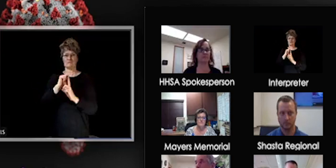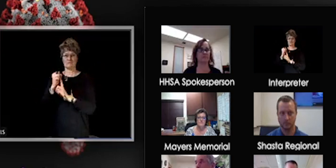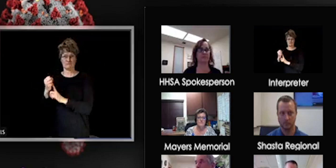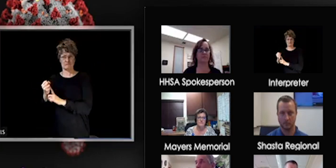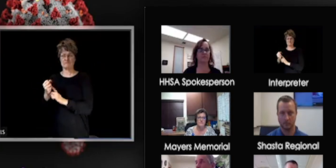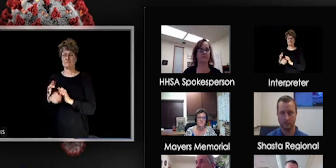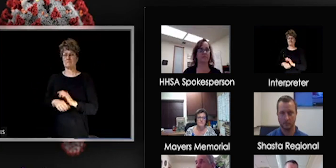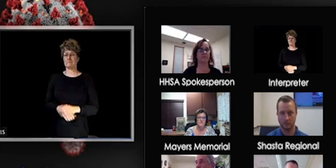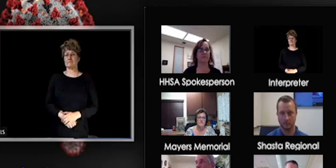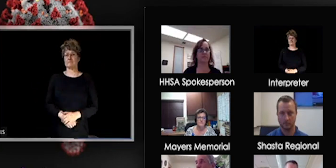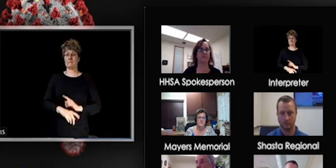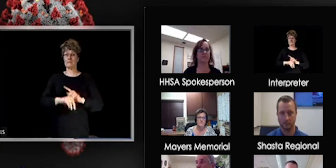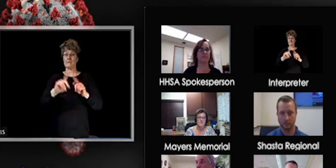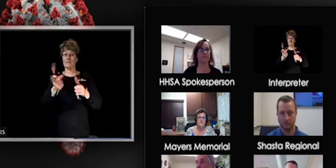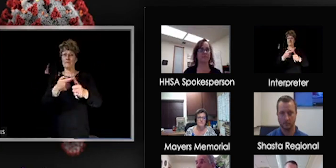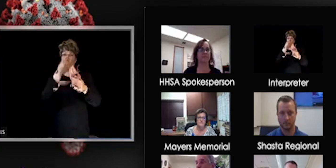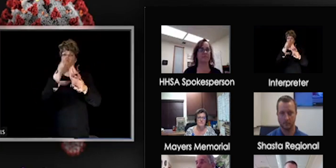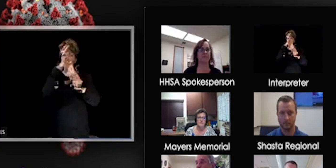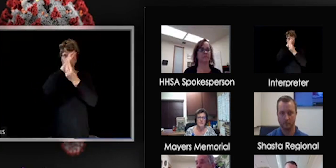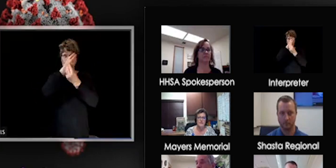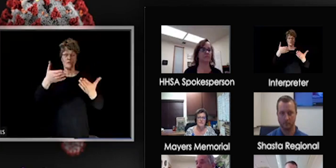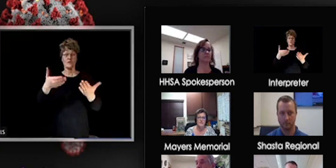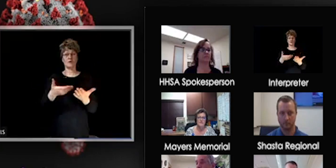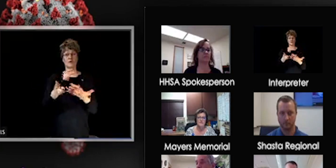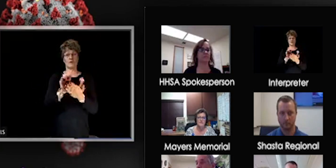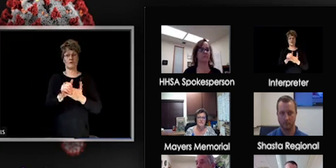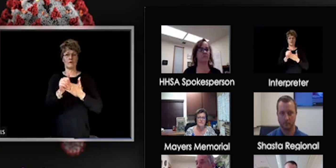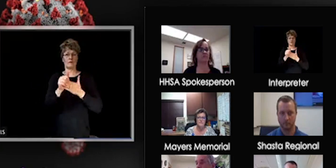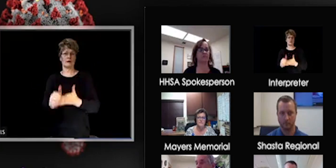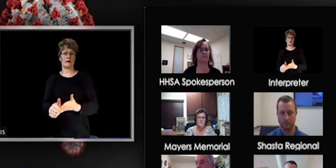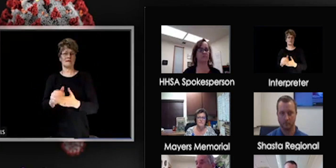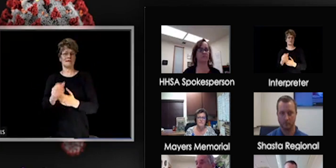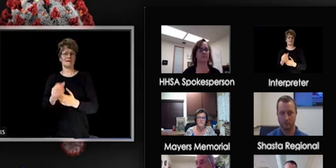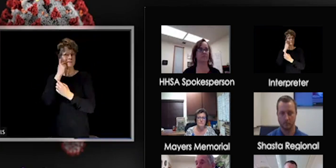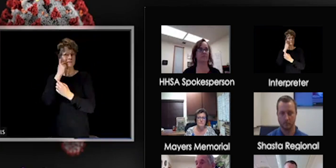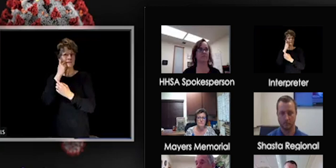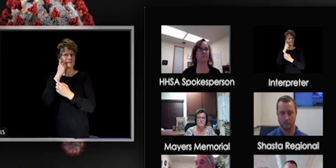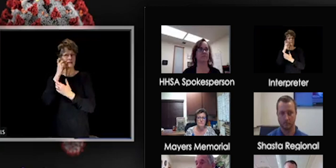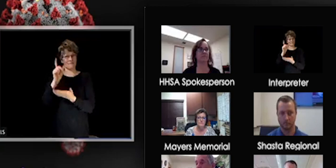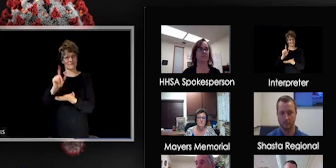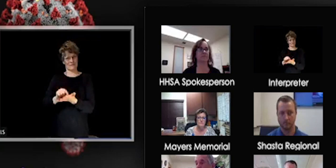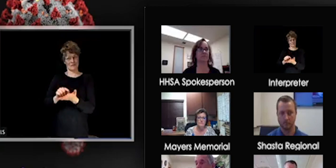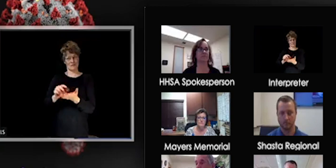that has come out. I think probably most of you are already aware. So, in the last few